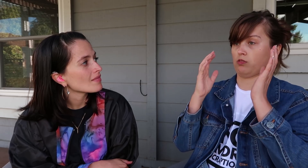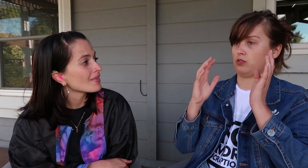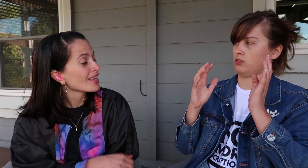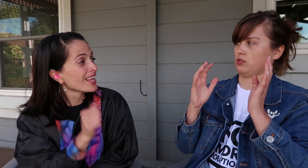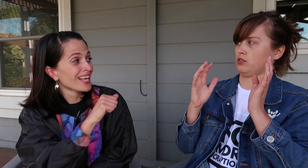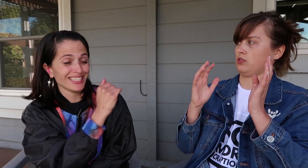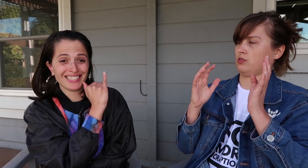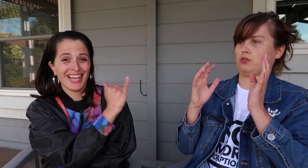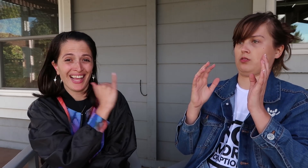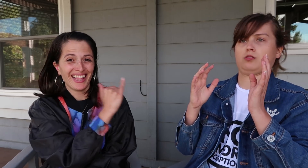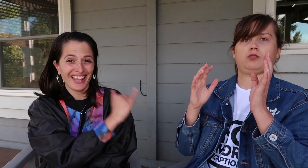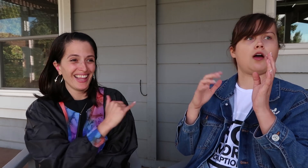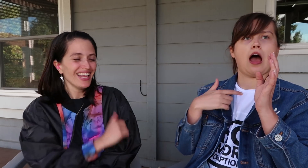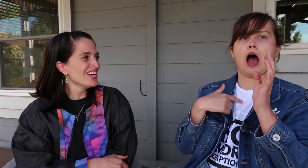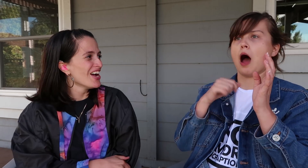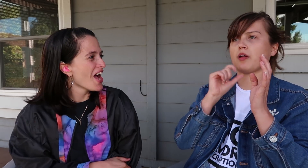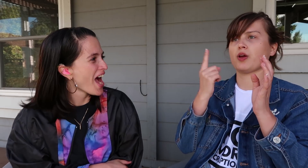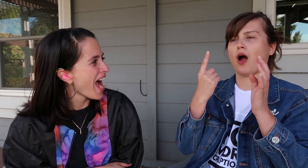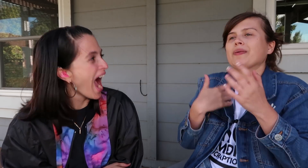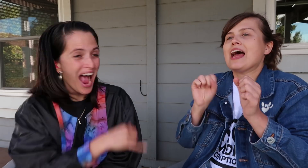I reacted the same way! "I'm not the only one!"